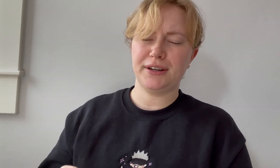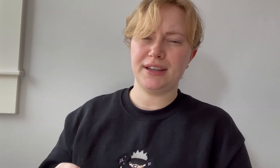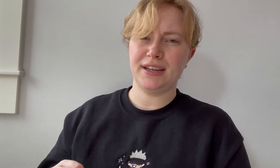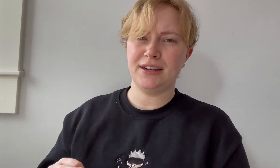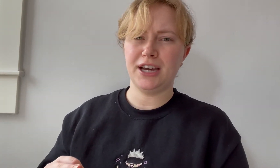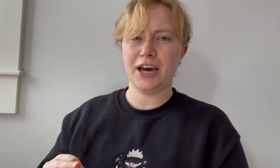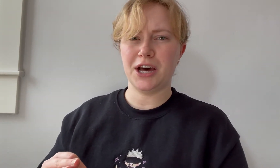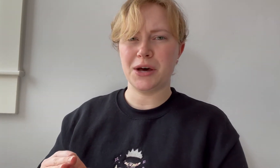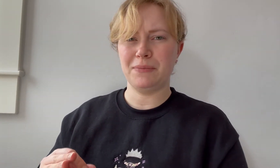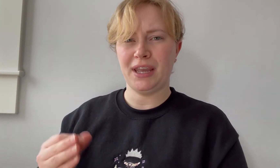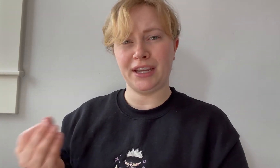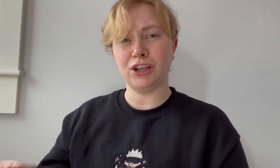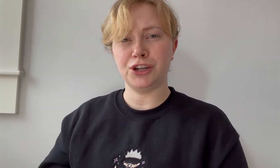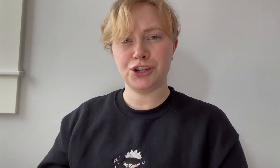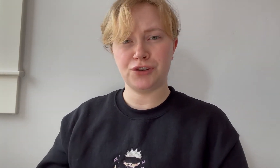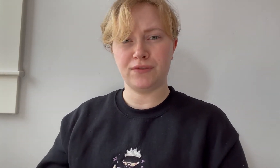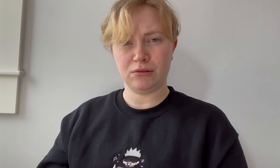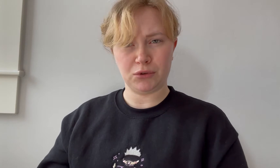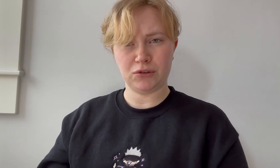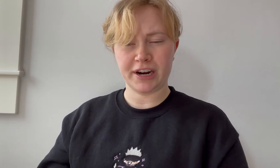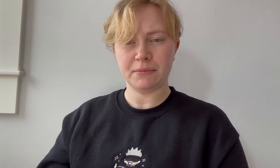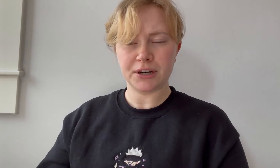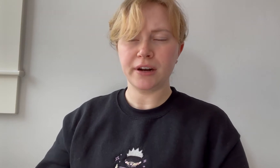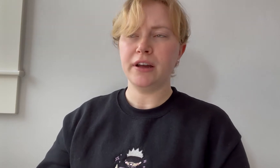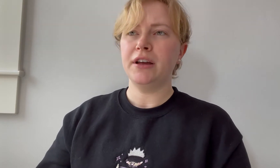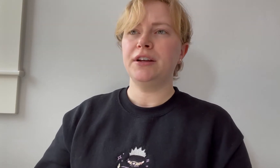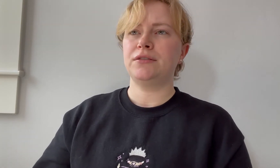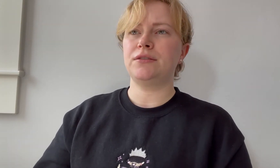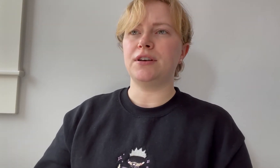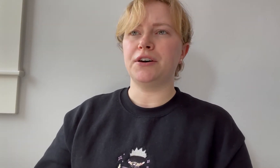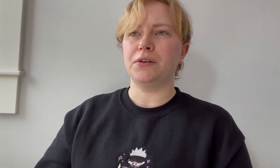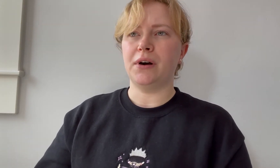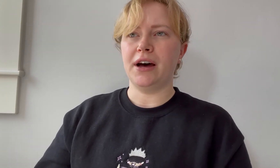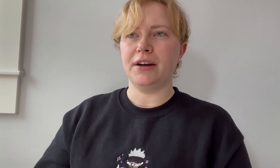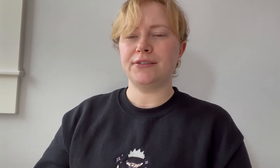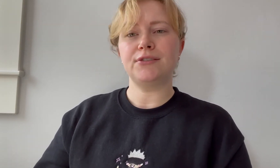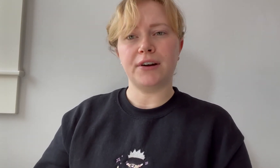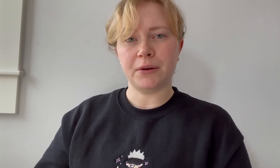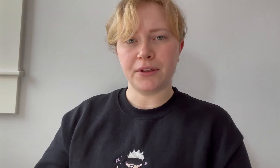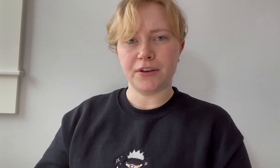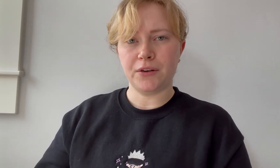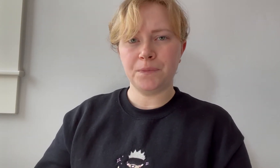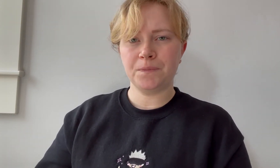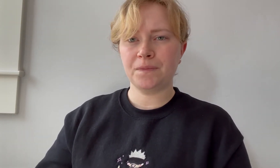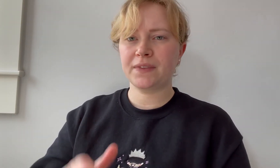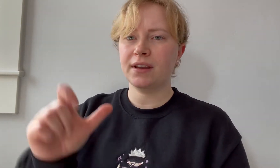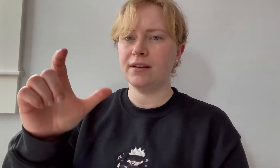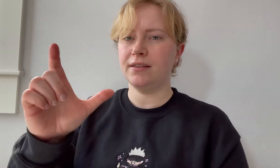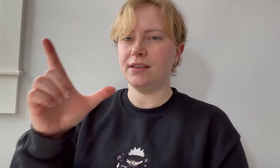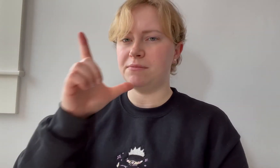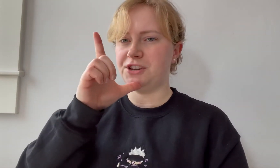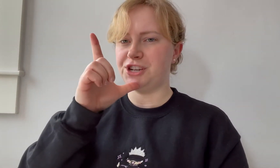than um english verbal grammar so starting with who thumb to chin